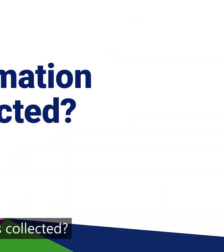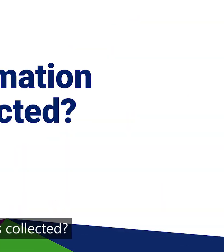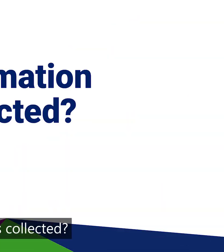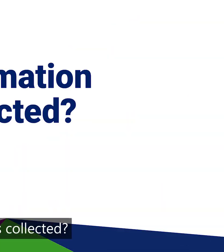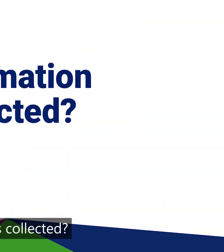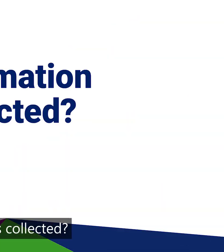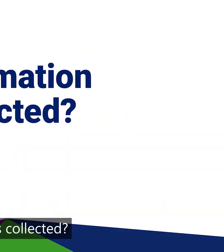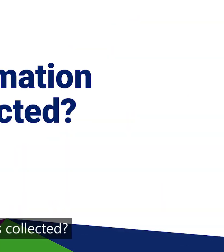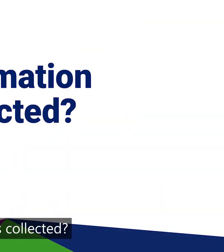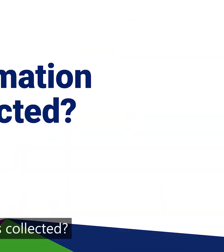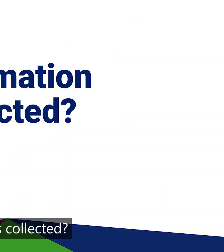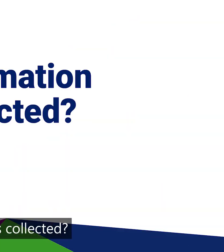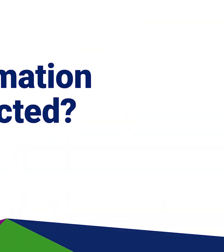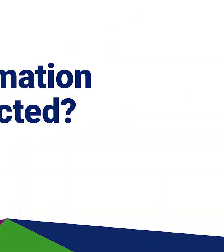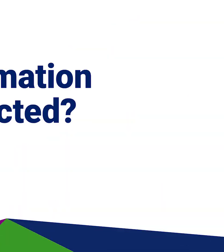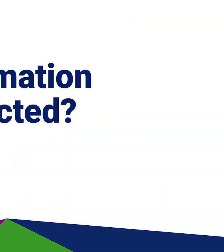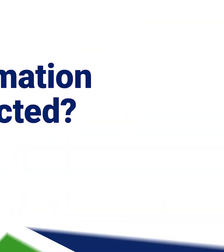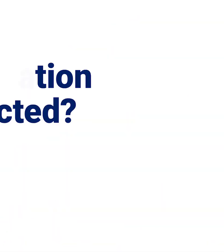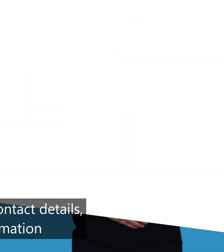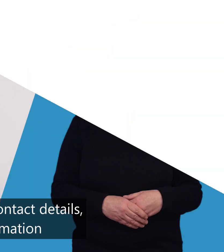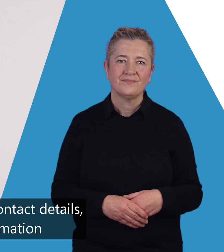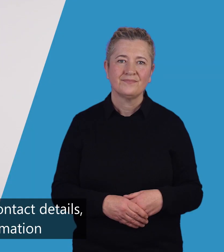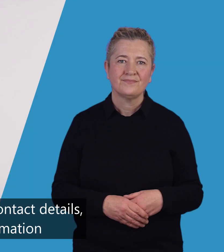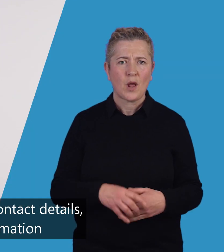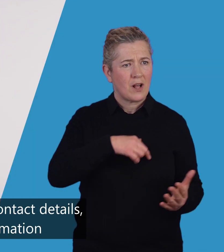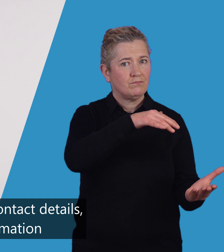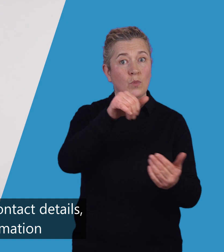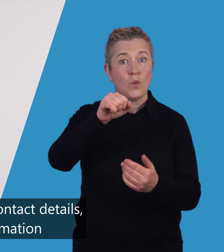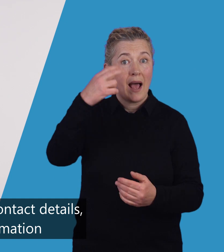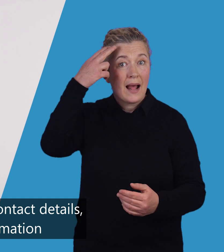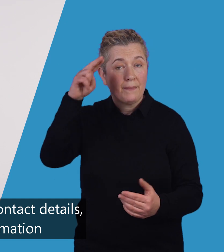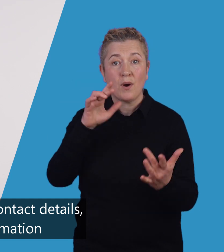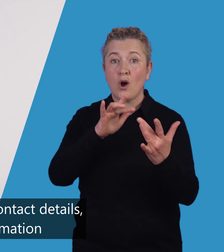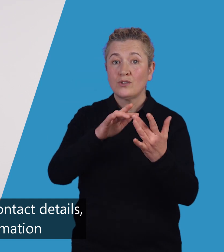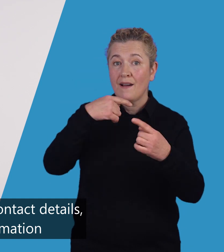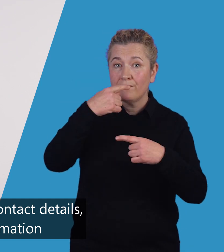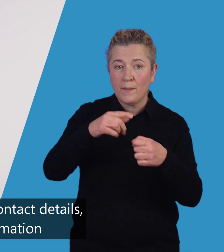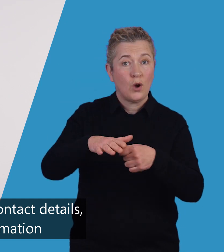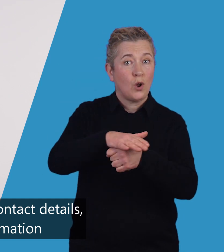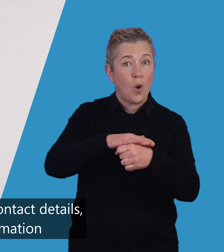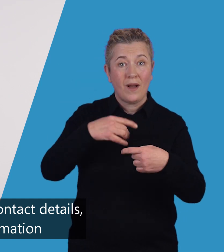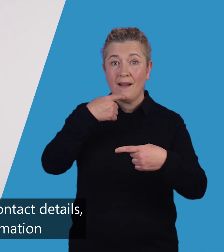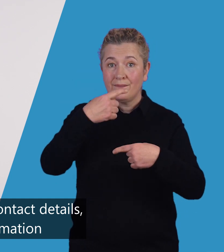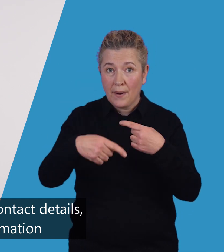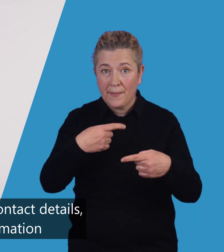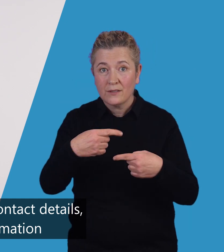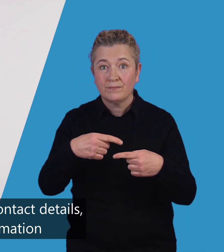What information gets collected? We collect your name, contact details, location and information